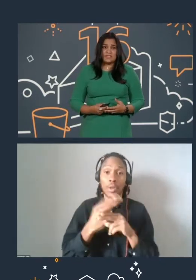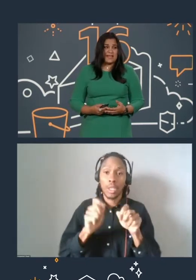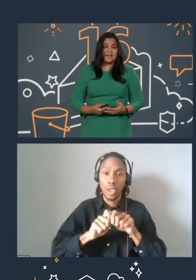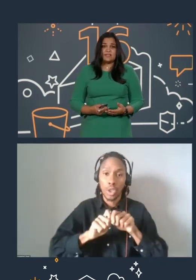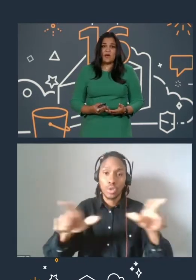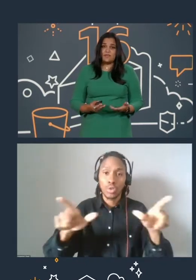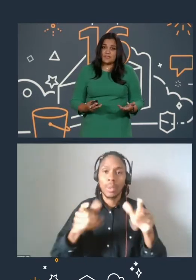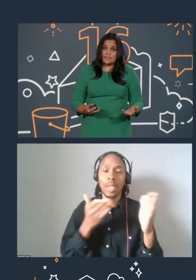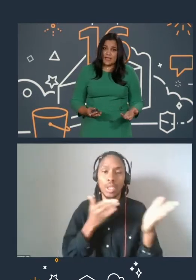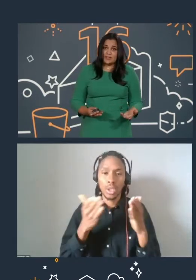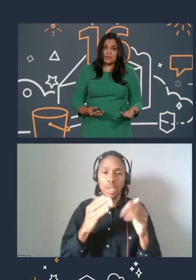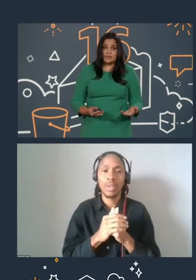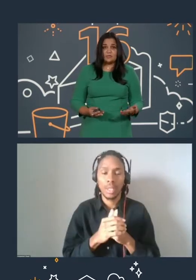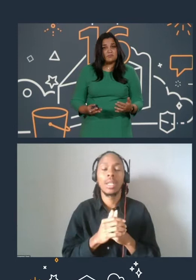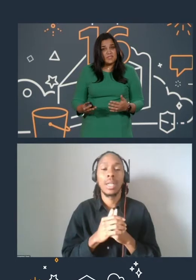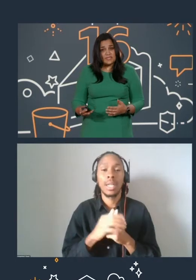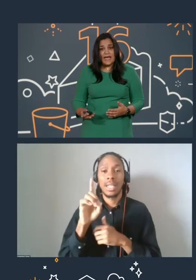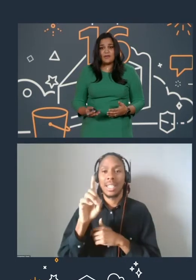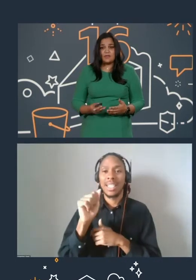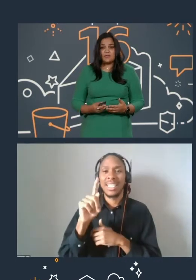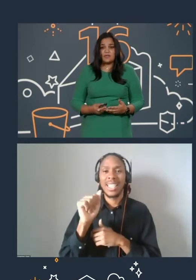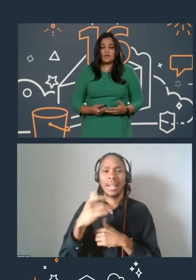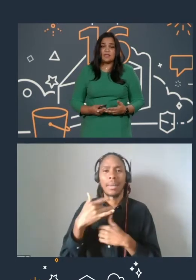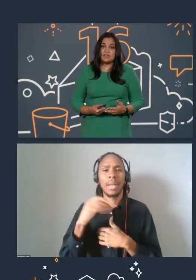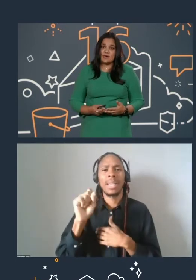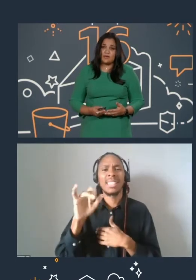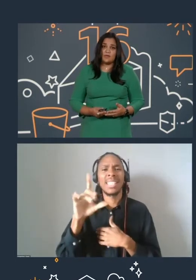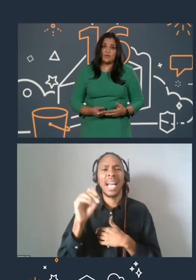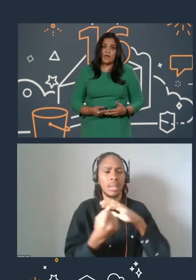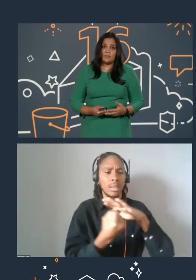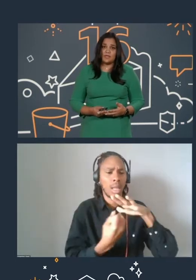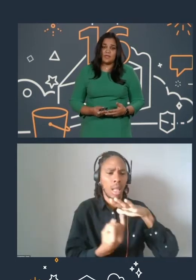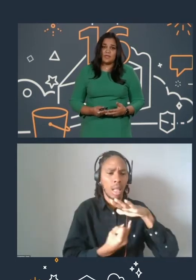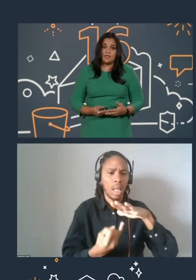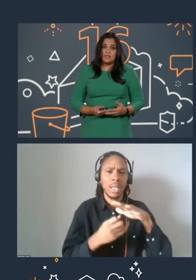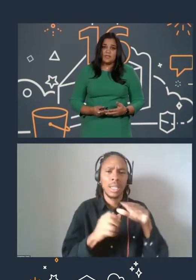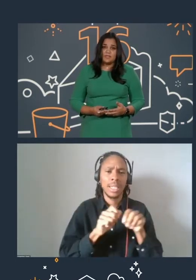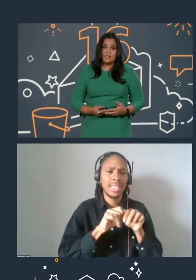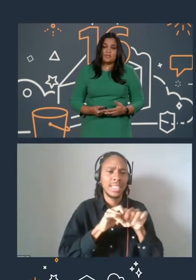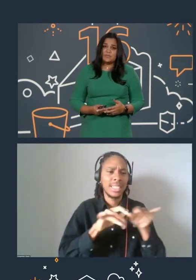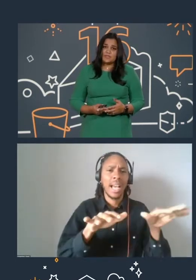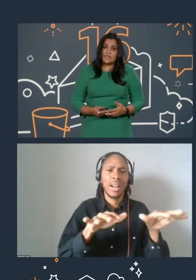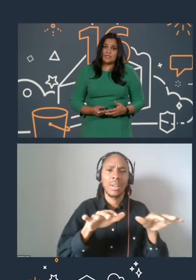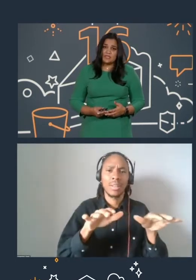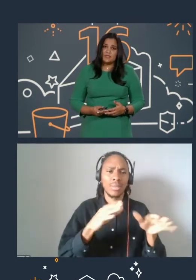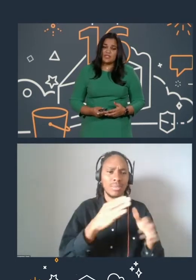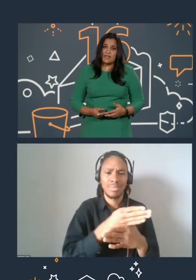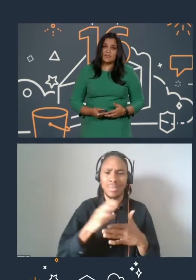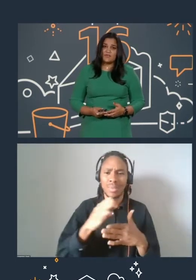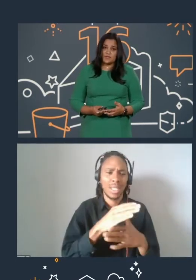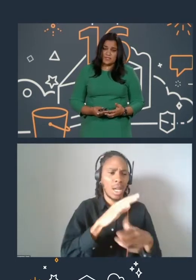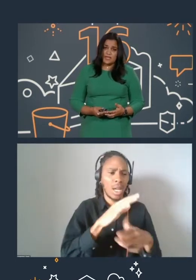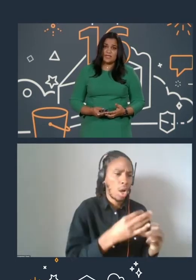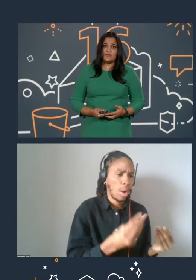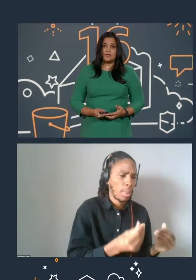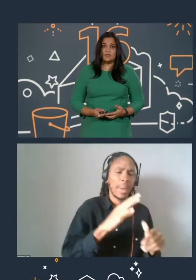Data is often siloed, scattered across cloud and on-prem. Now, this presents a huge challenge for CIOs,